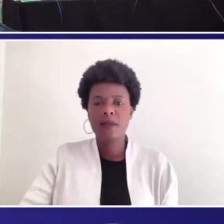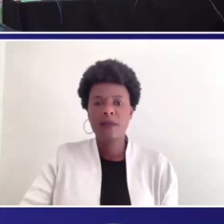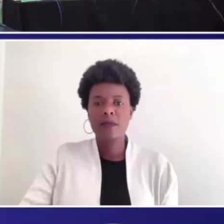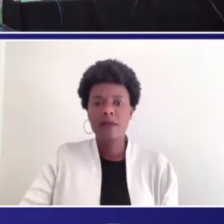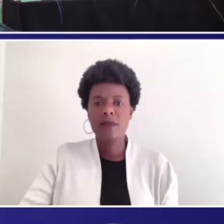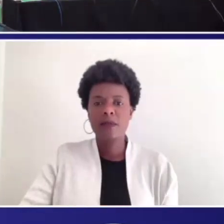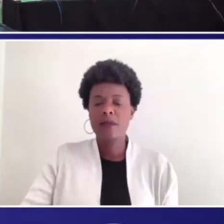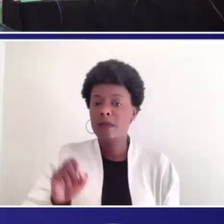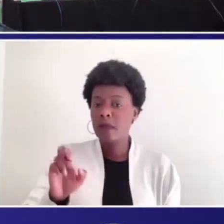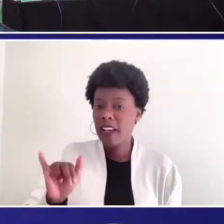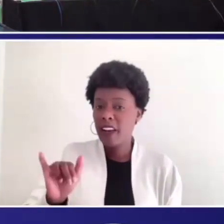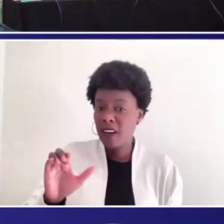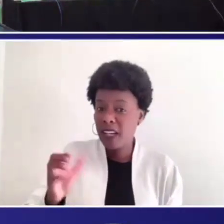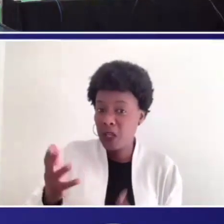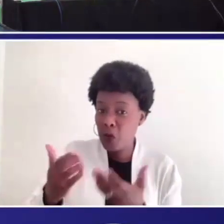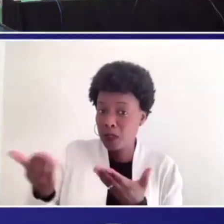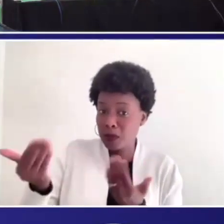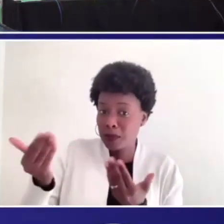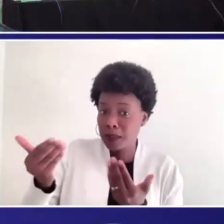Eric, are you wanting to come up here and be Batman?